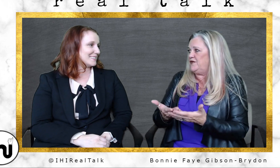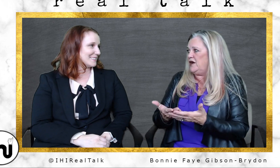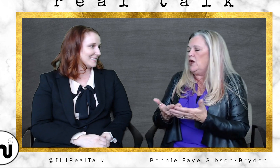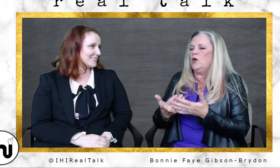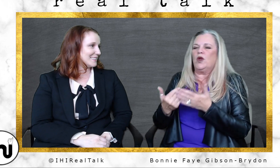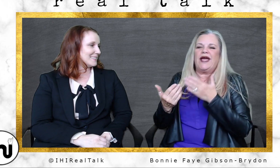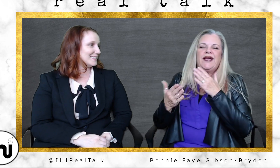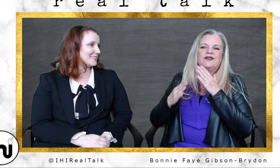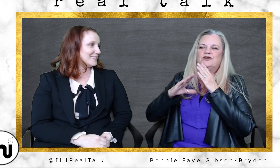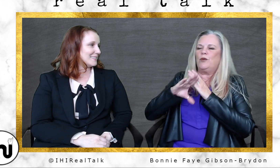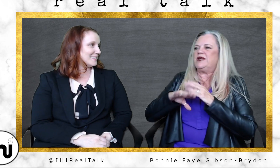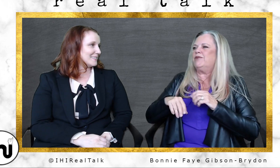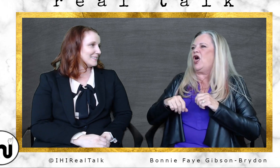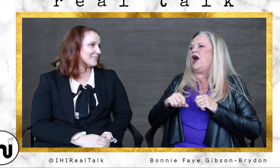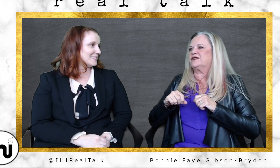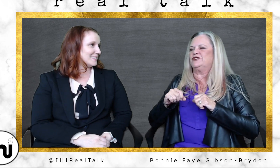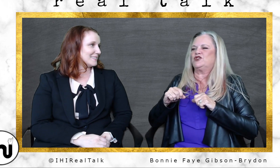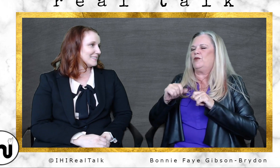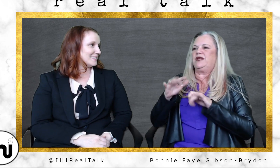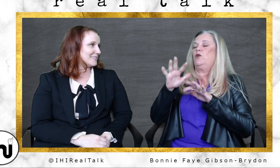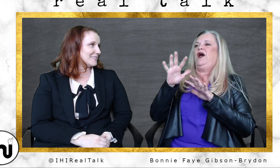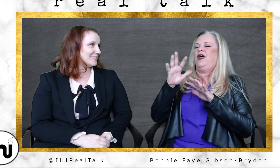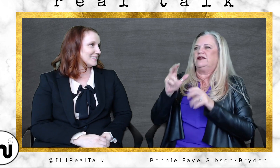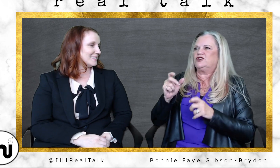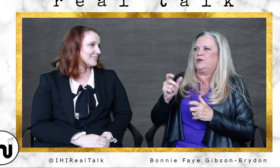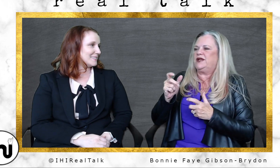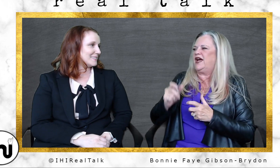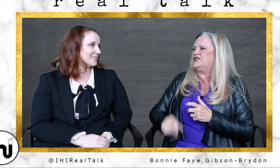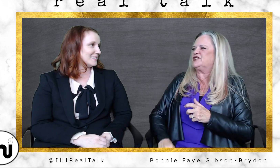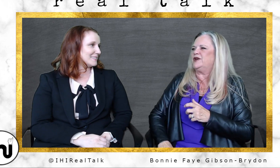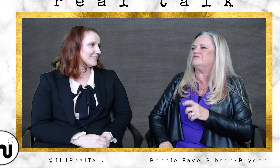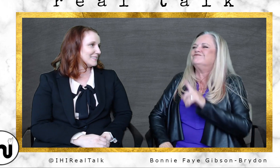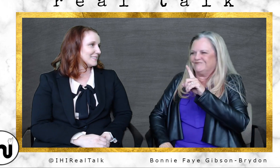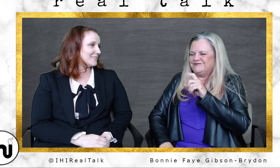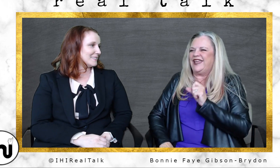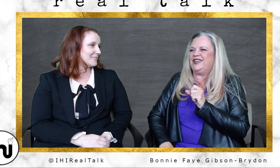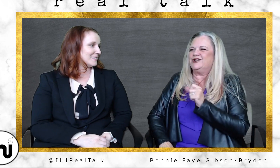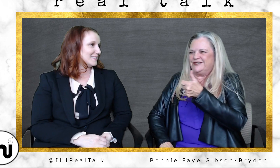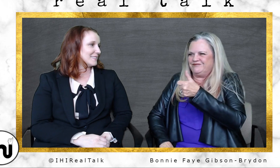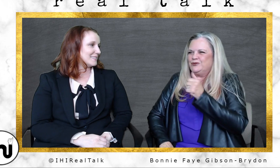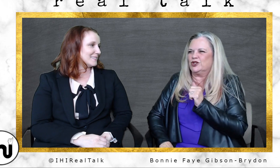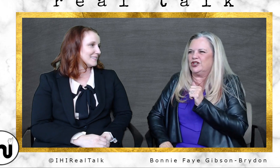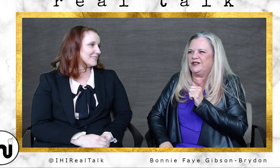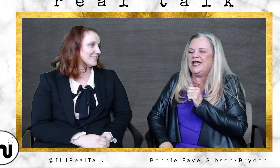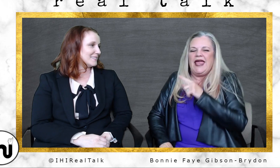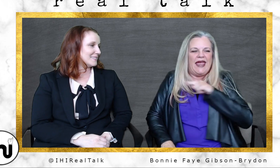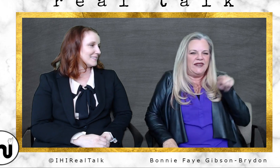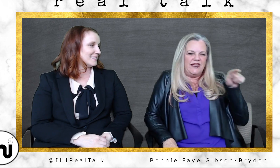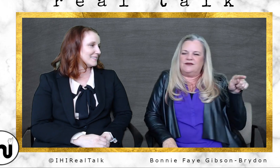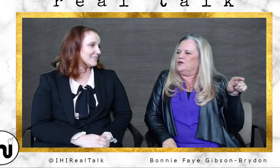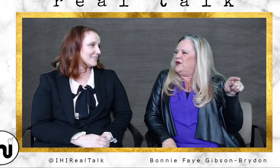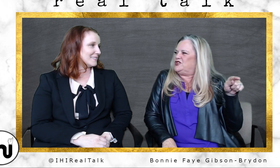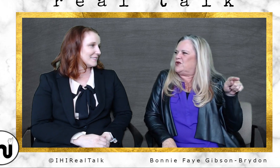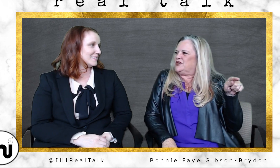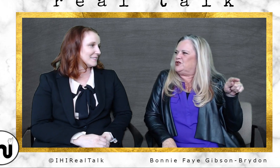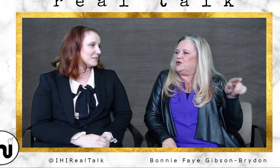file? well I got so many blocks and so many "what?" and so many... I just said, "Thank you. We're good." And then went straight to the